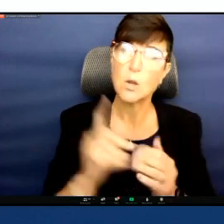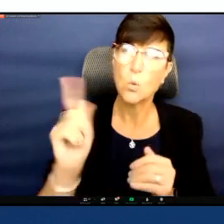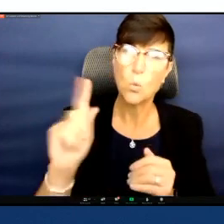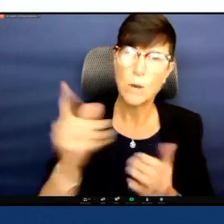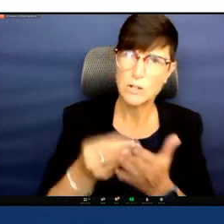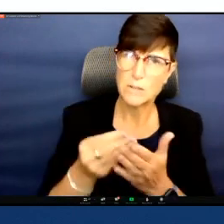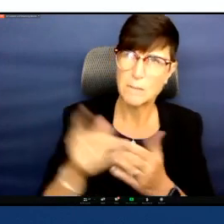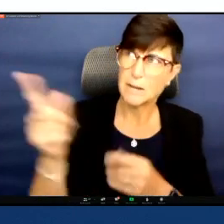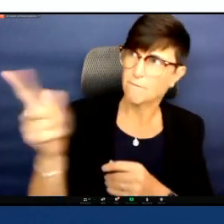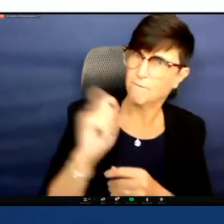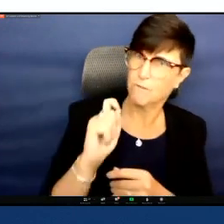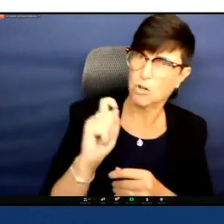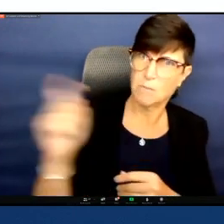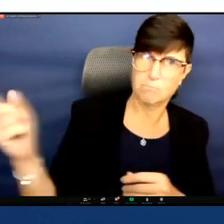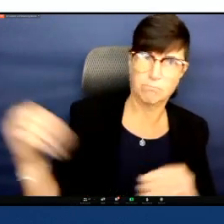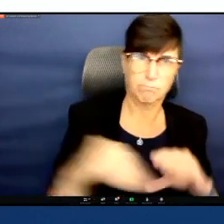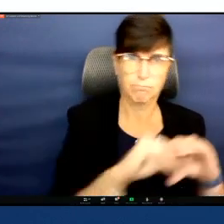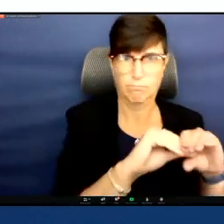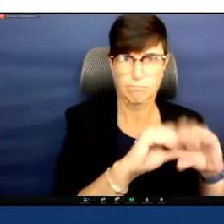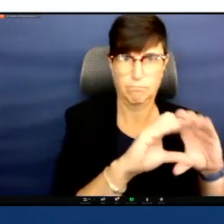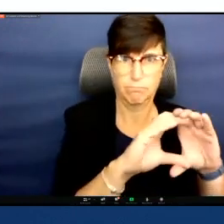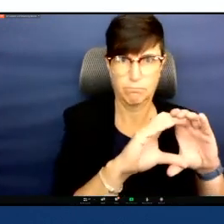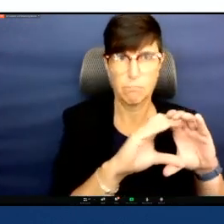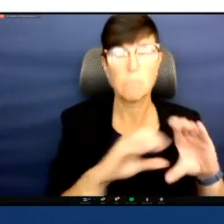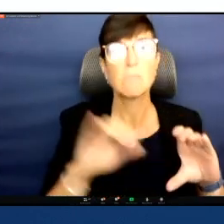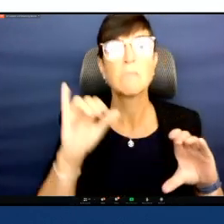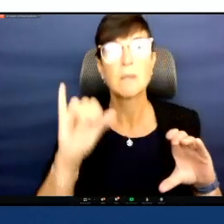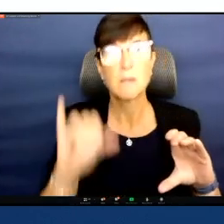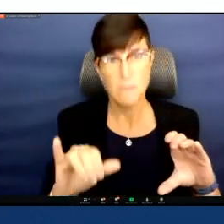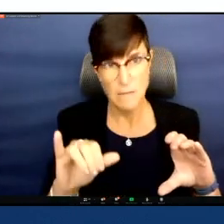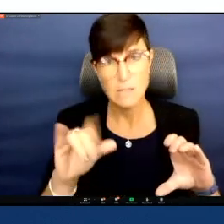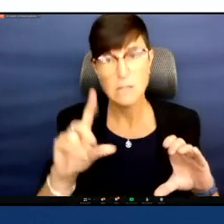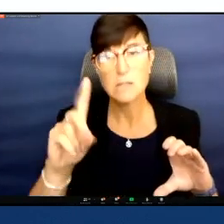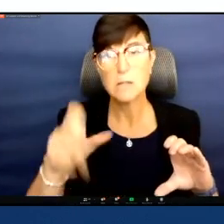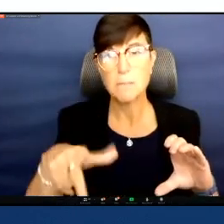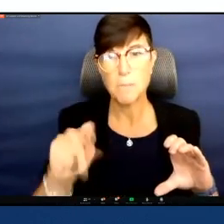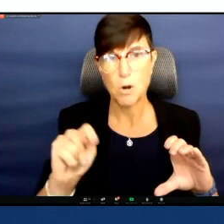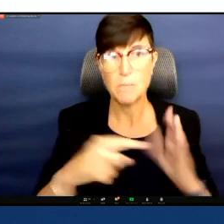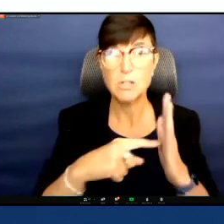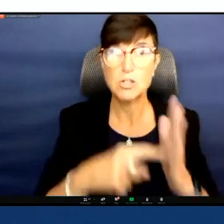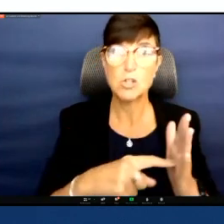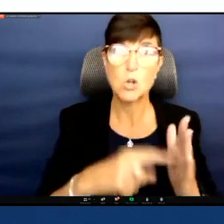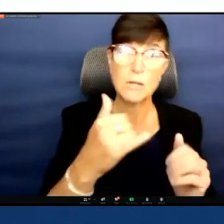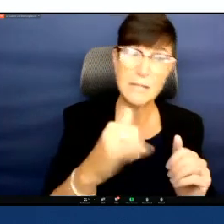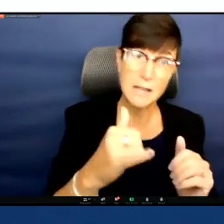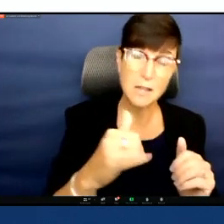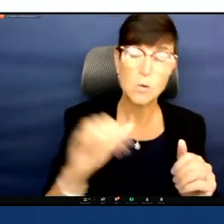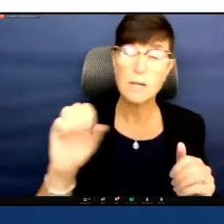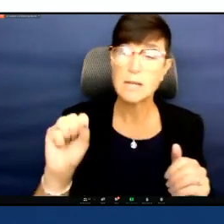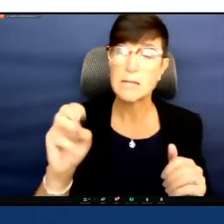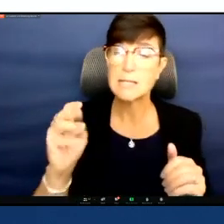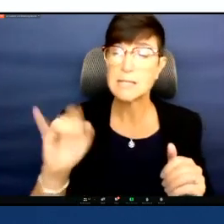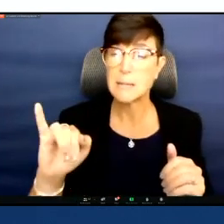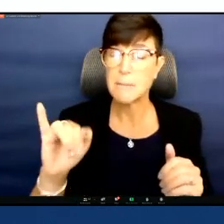with categorical or departmental revenues represented by yellow eye discretionary reimbursements represented by green,